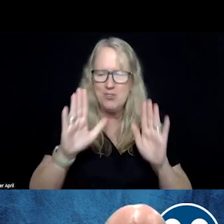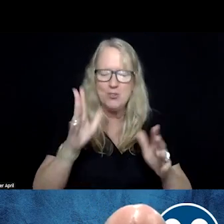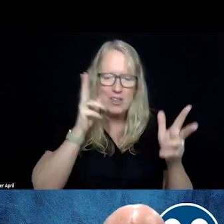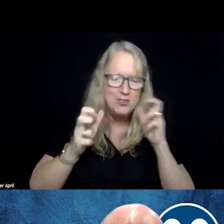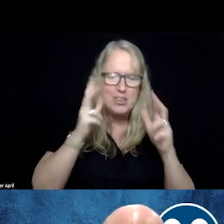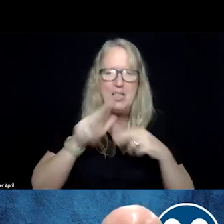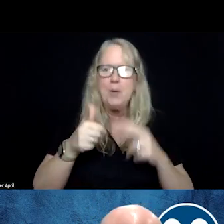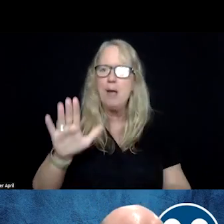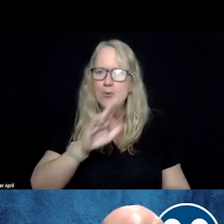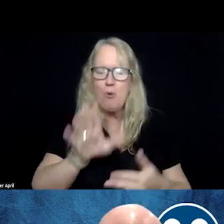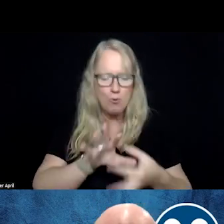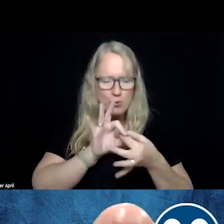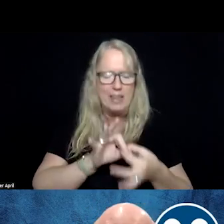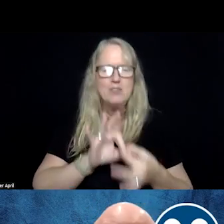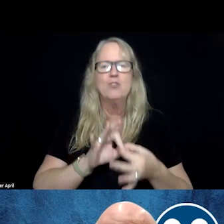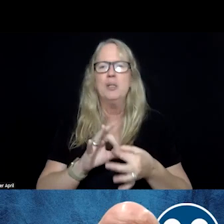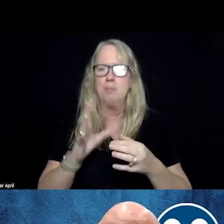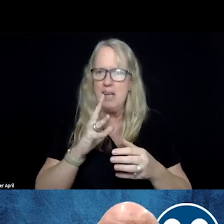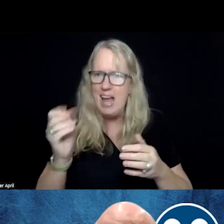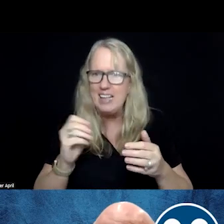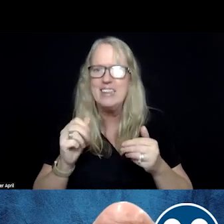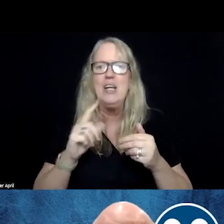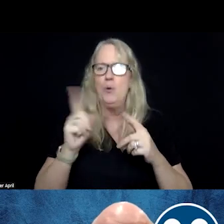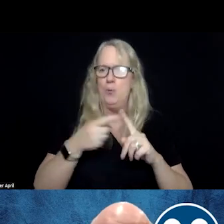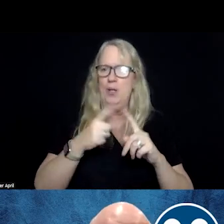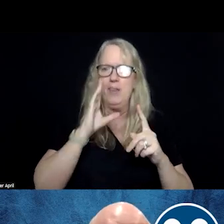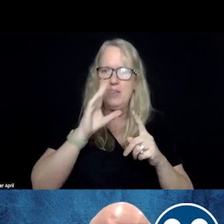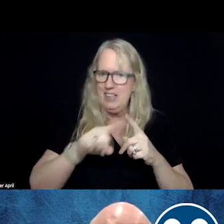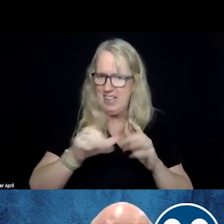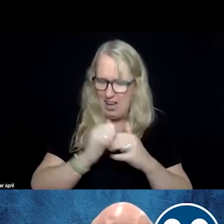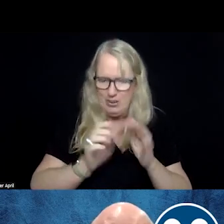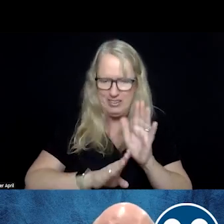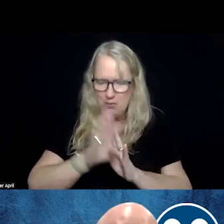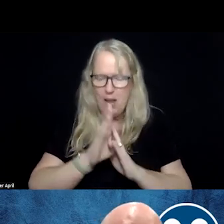YOUR RELATIONSHIP WITH THIS INTERVENTION HAS DEVELOPED. I LOVED